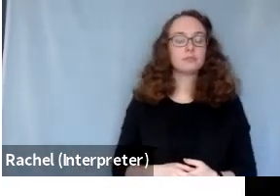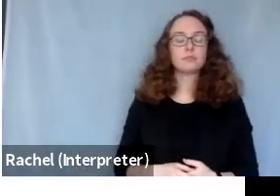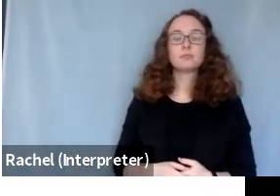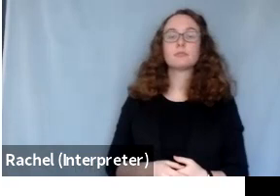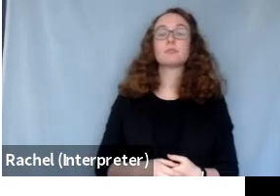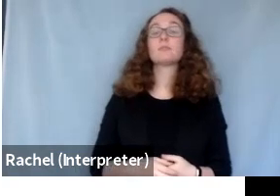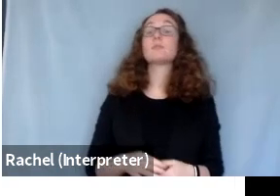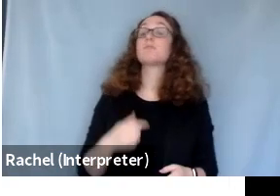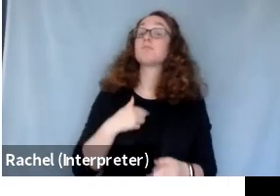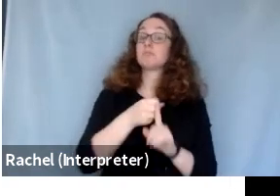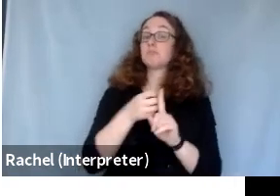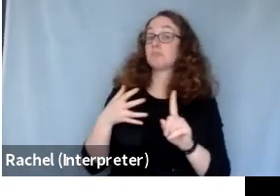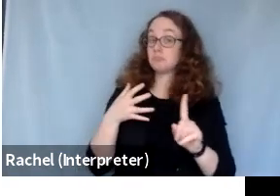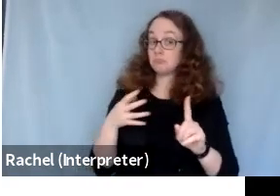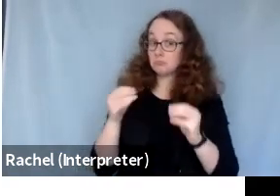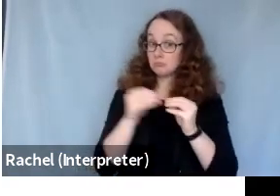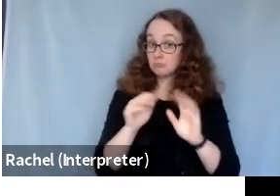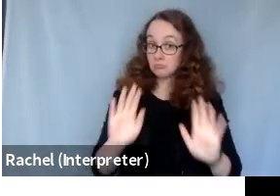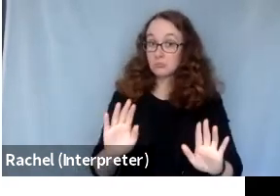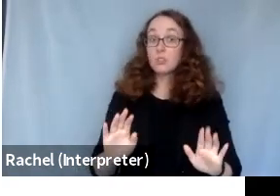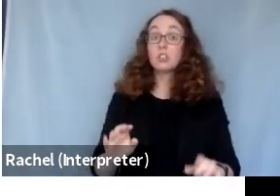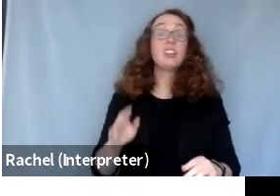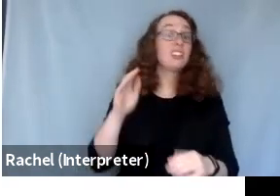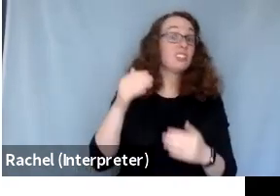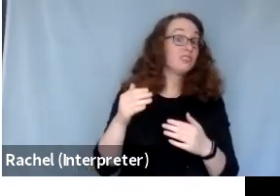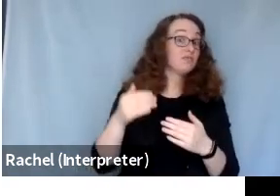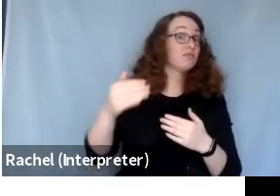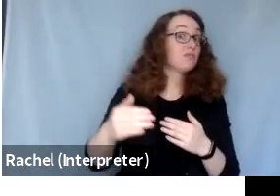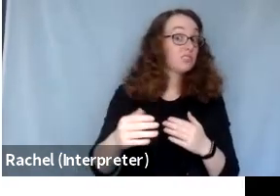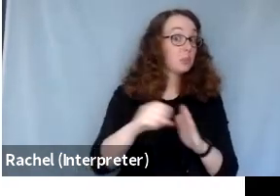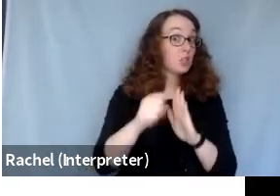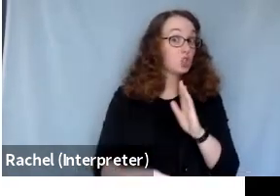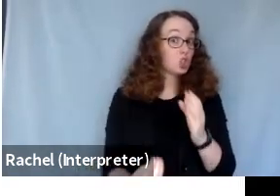going forward in the spring, as of now everything is segmented by